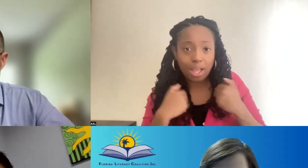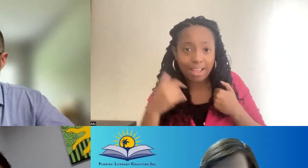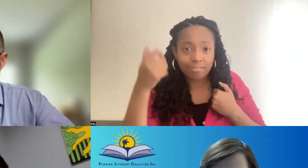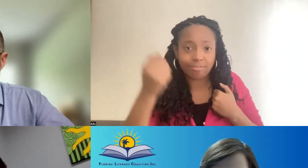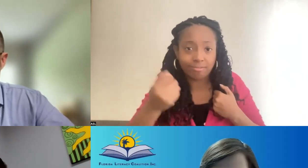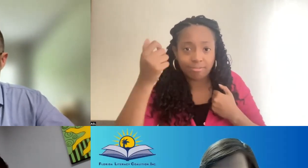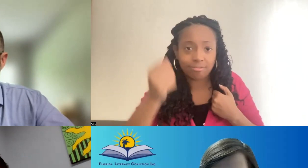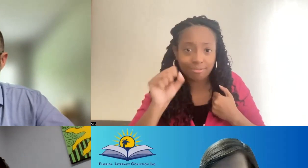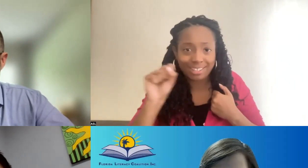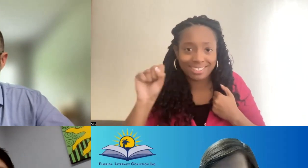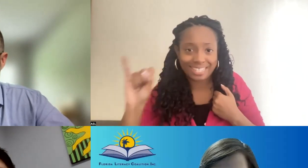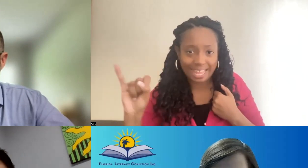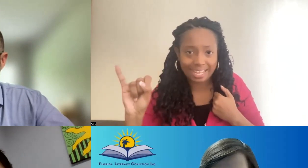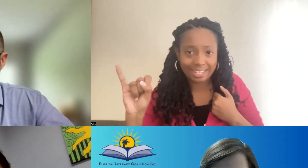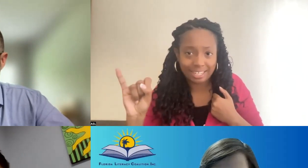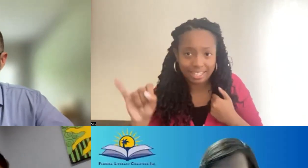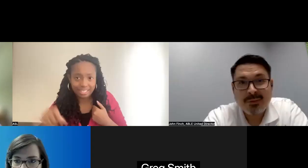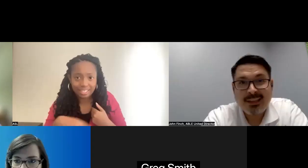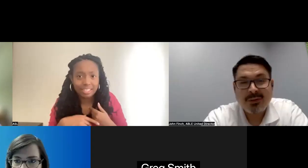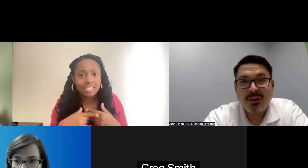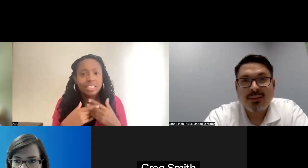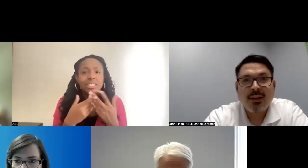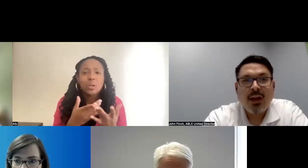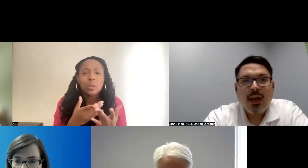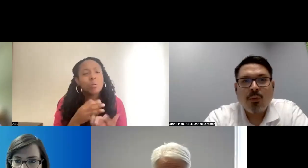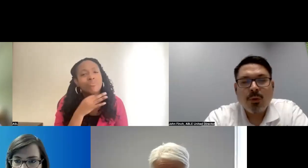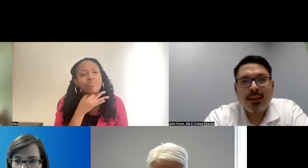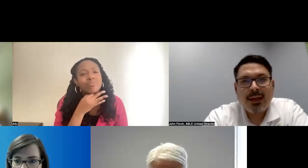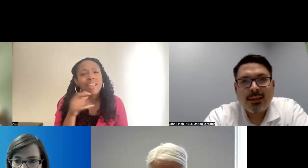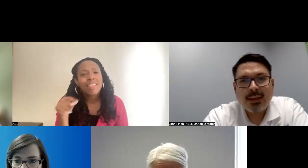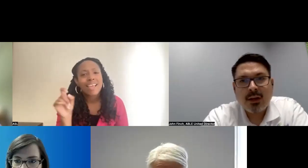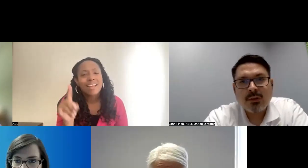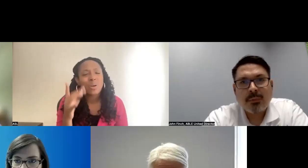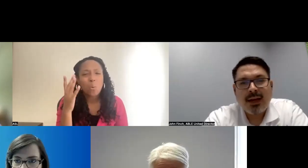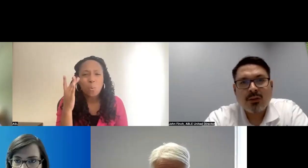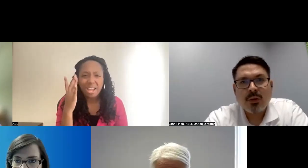question we get is why is there a cap to begin with and and really I think it goes back to when